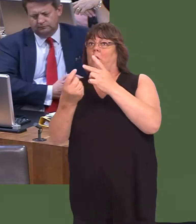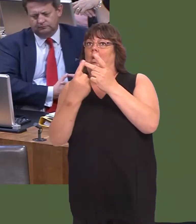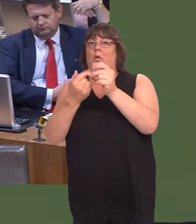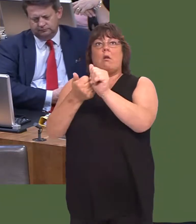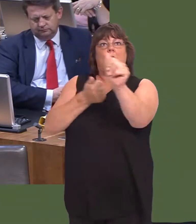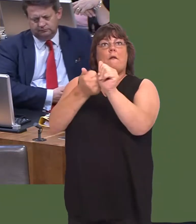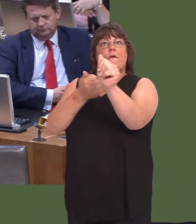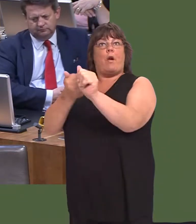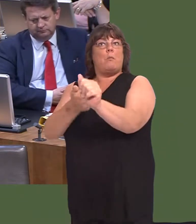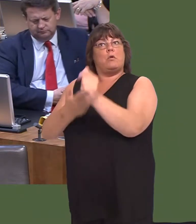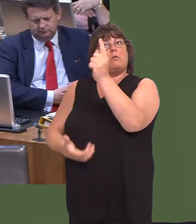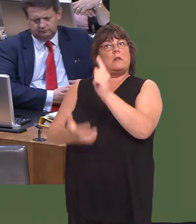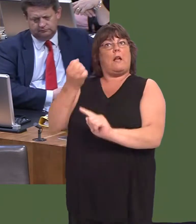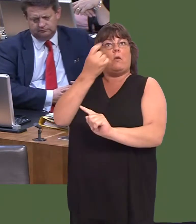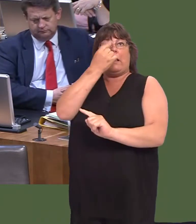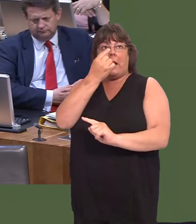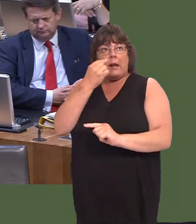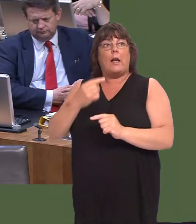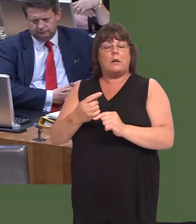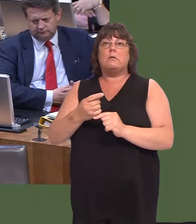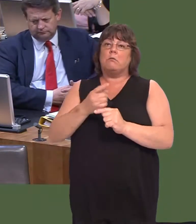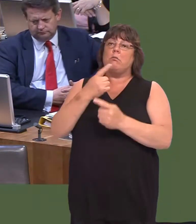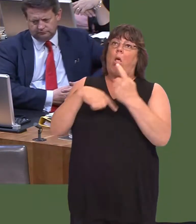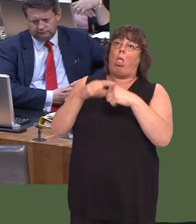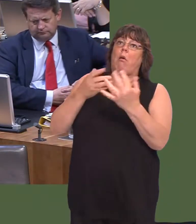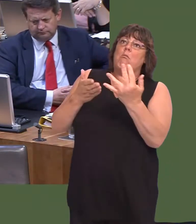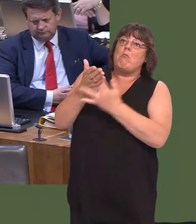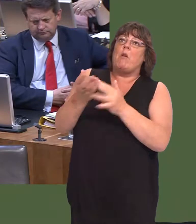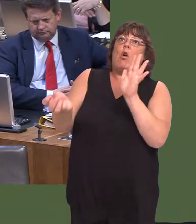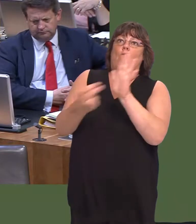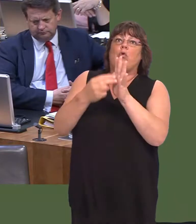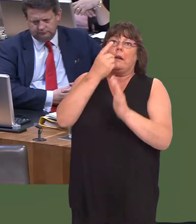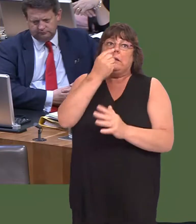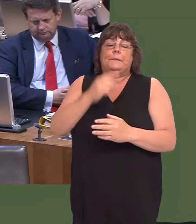to be successful in getting those contracts in the first place.